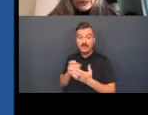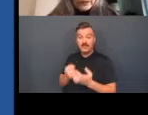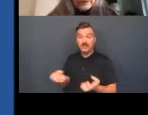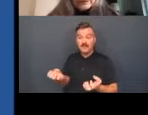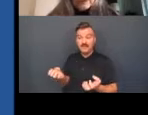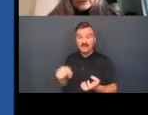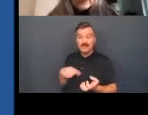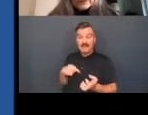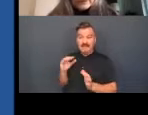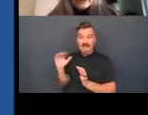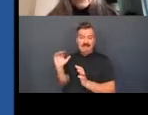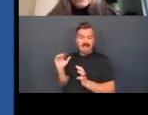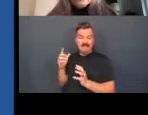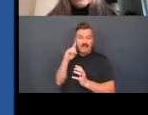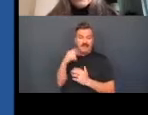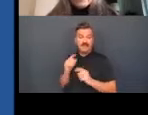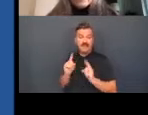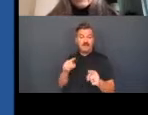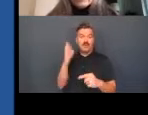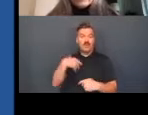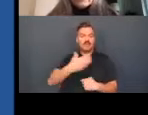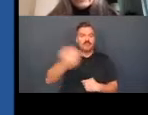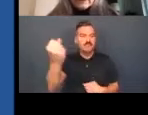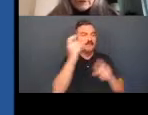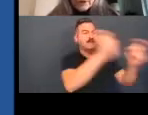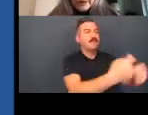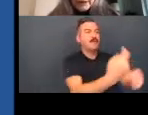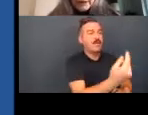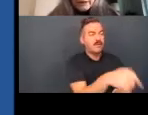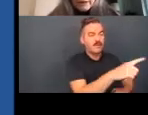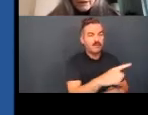their devices, and instead increase the risk of dying.